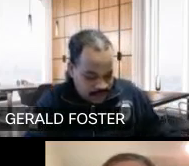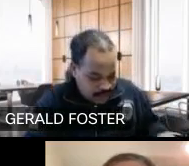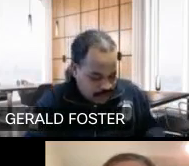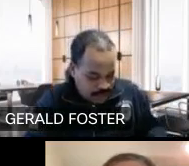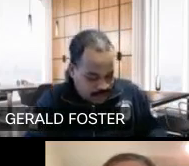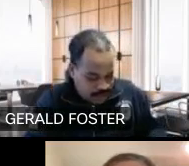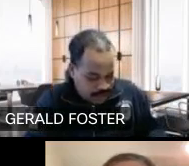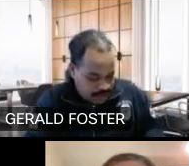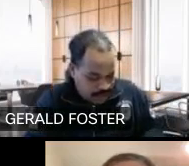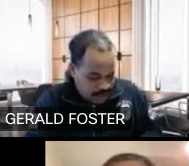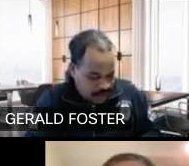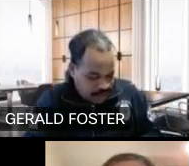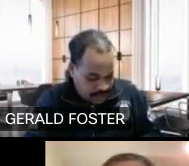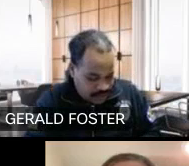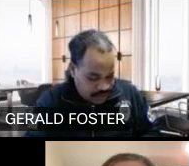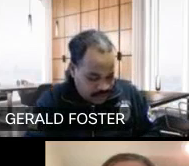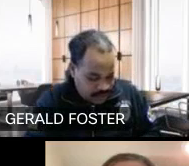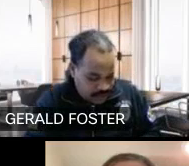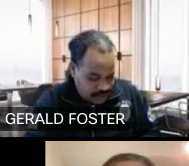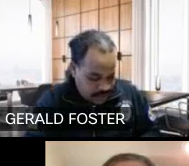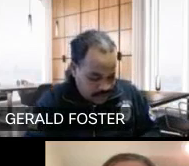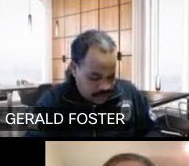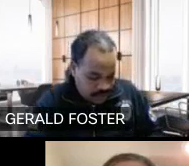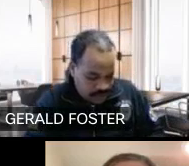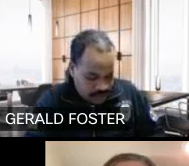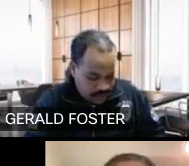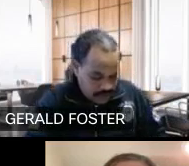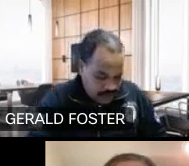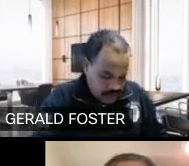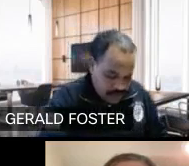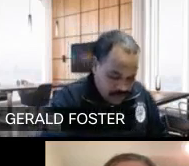Petition number 2022 dash 0 405.